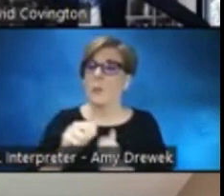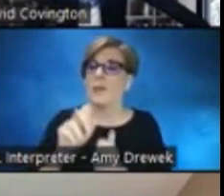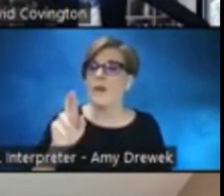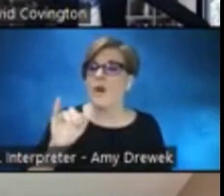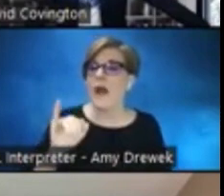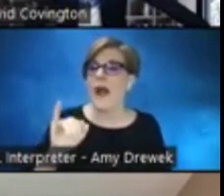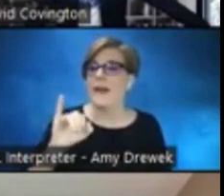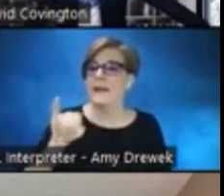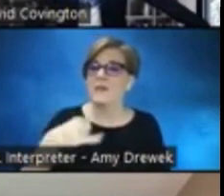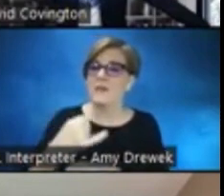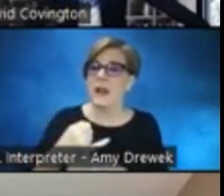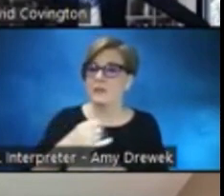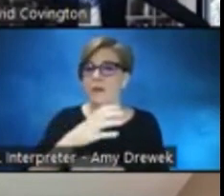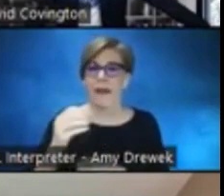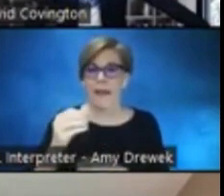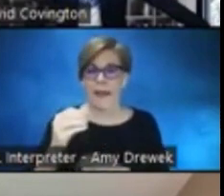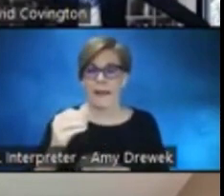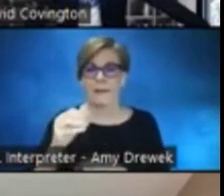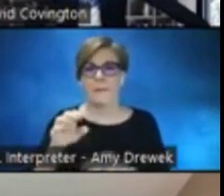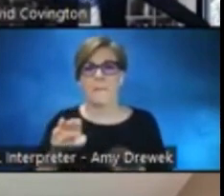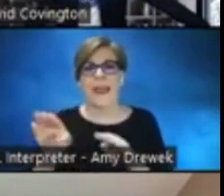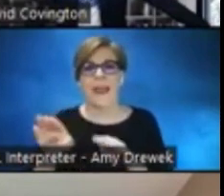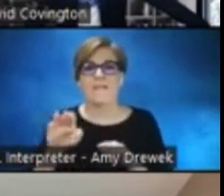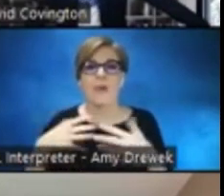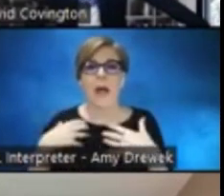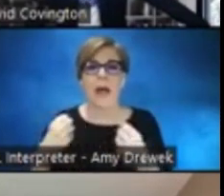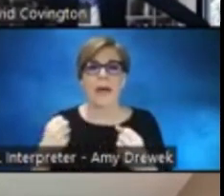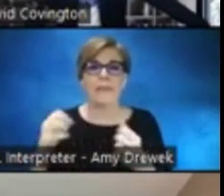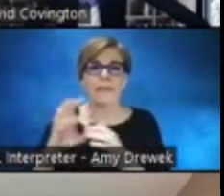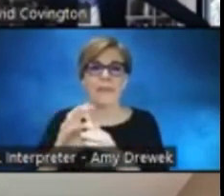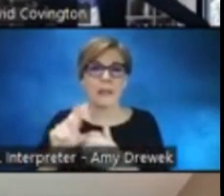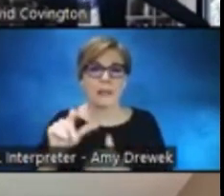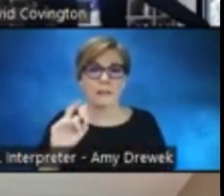WE ARE GOING TO DO A RE-DO TODAY.